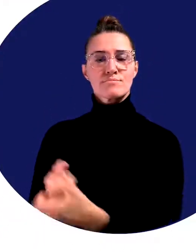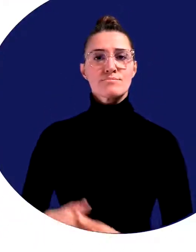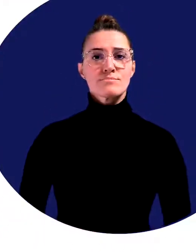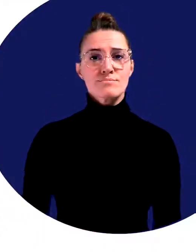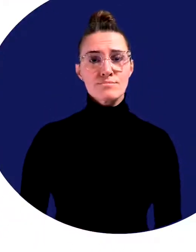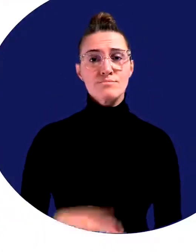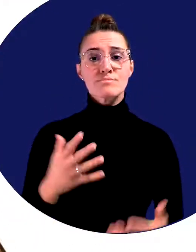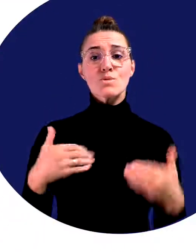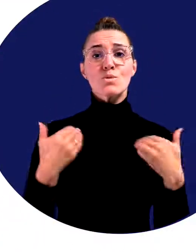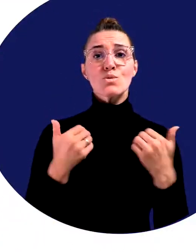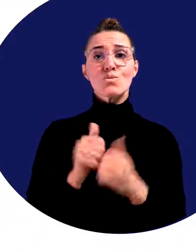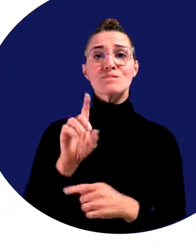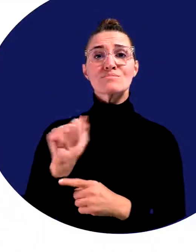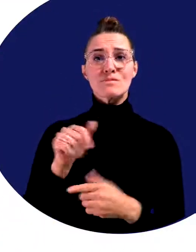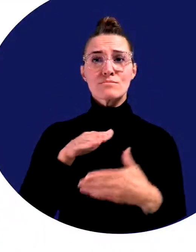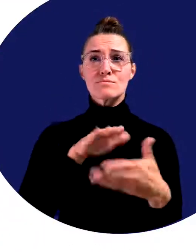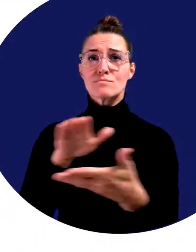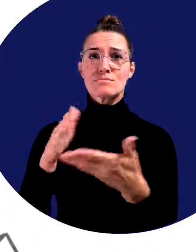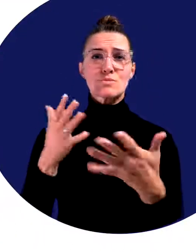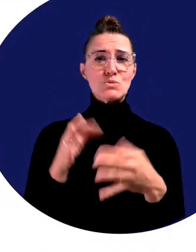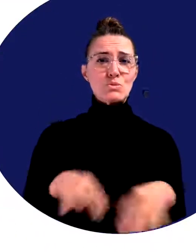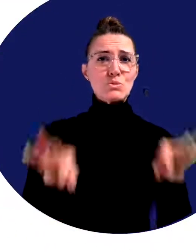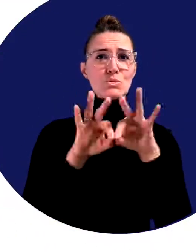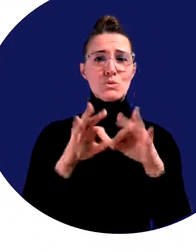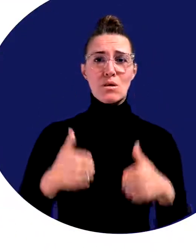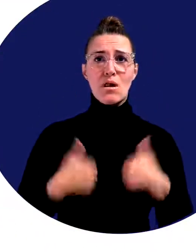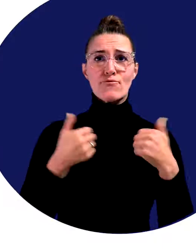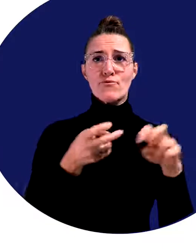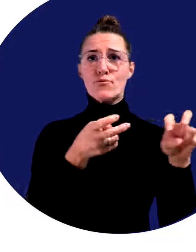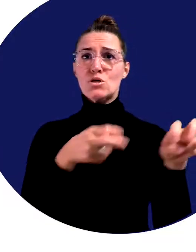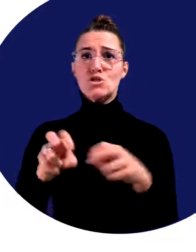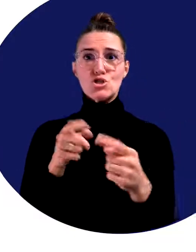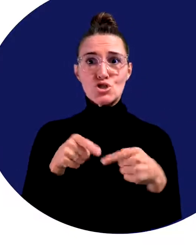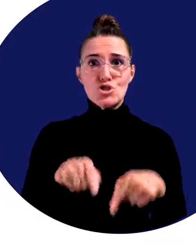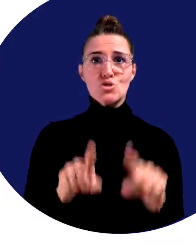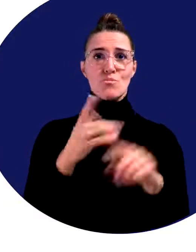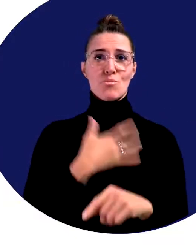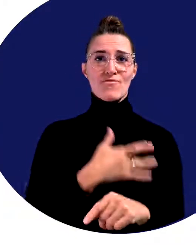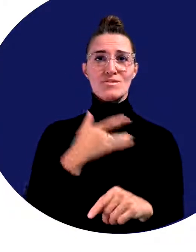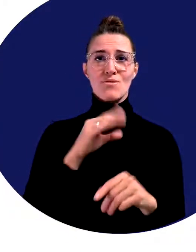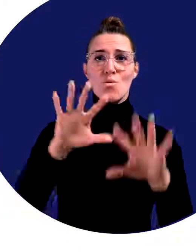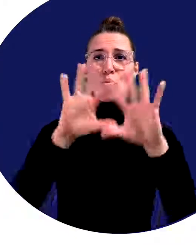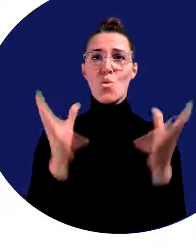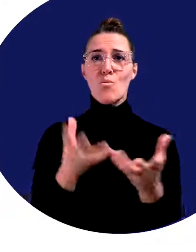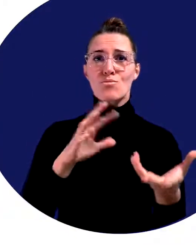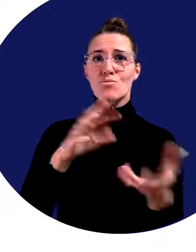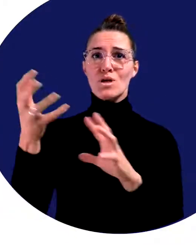Youth with disabilities are facing crucial life transitions during provincial and global crises.